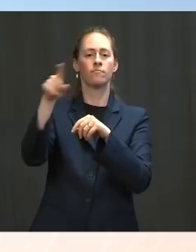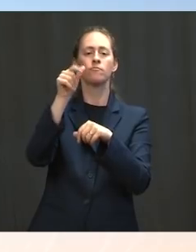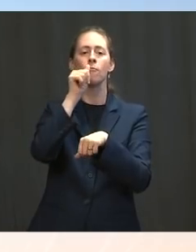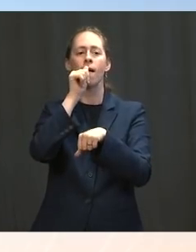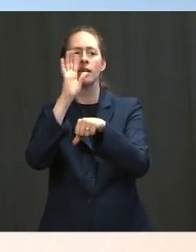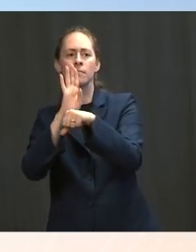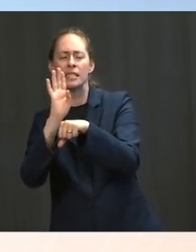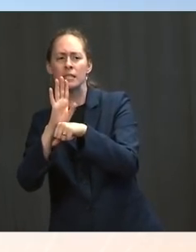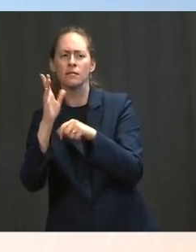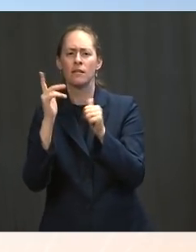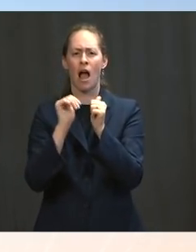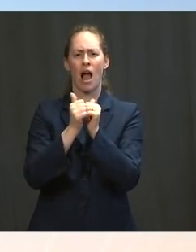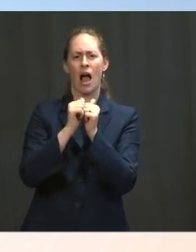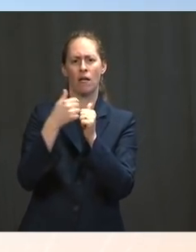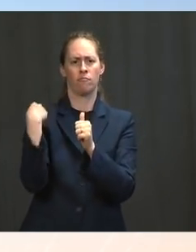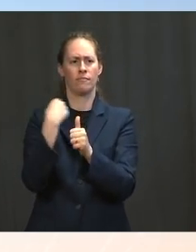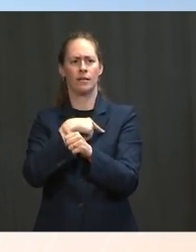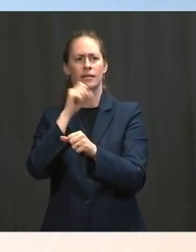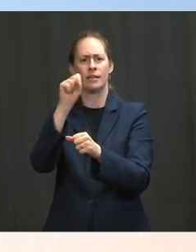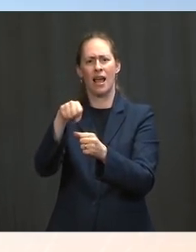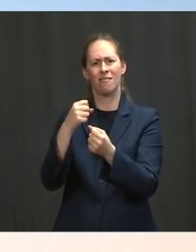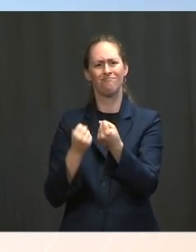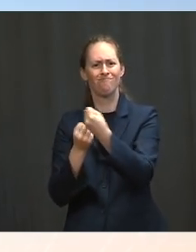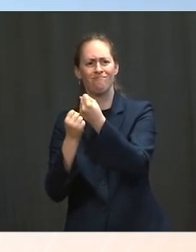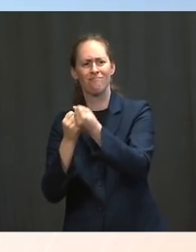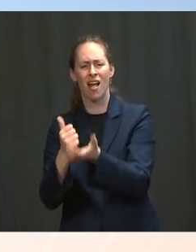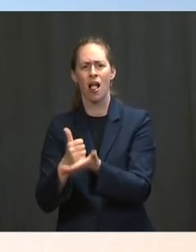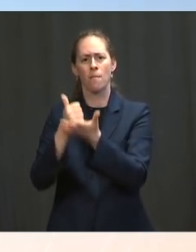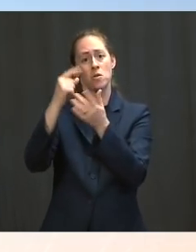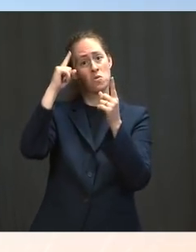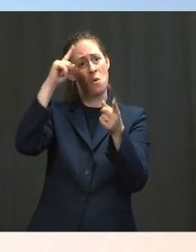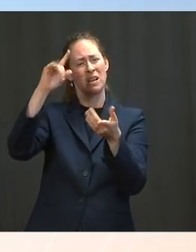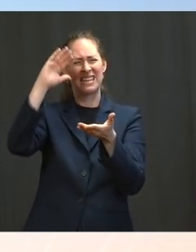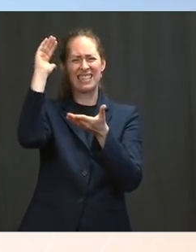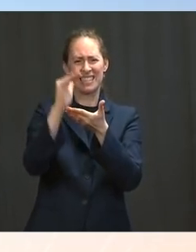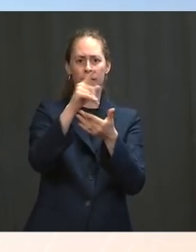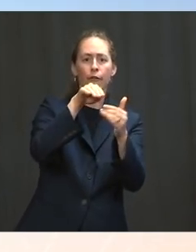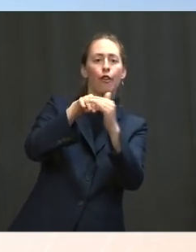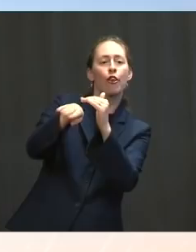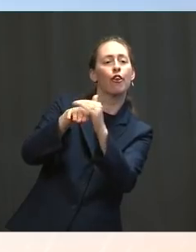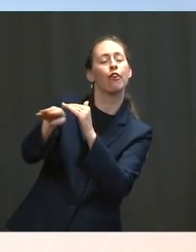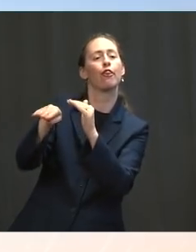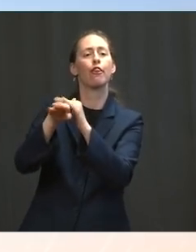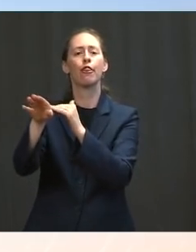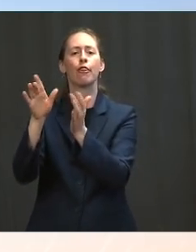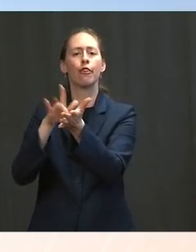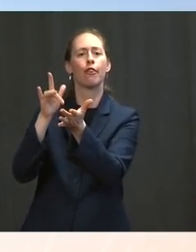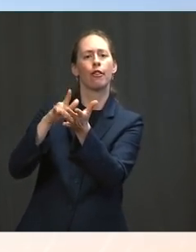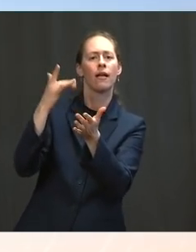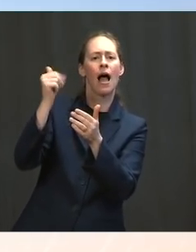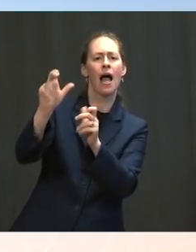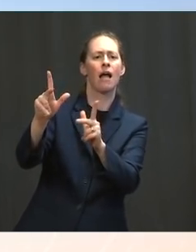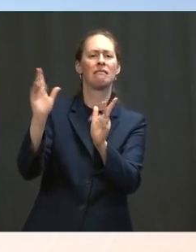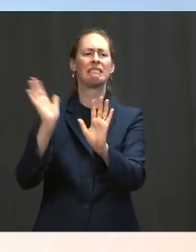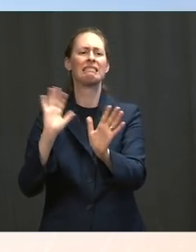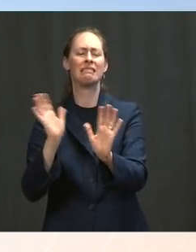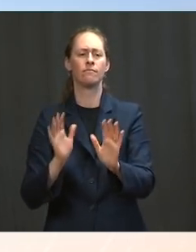to help address and reduce ransomware attacks on our critical infrastructure but also on a range of entities in the United States.